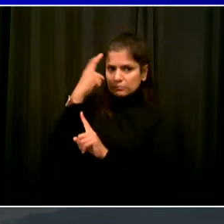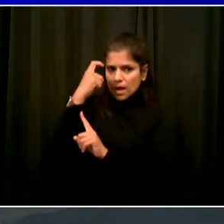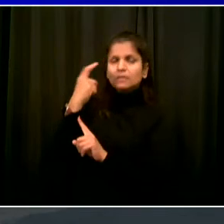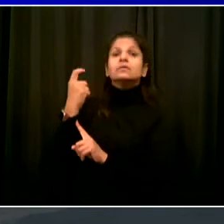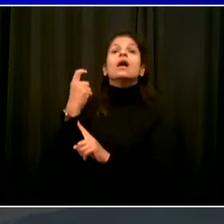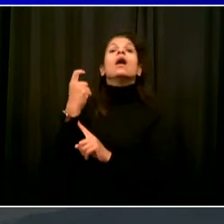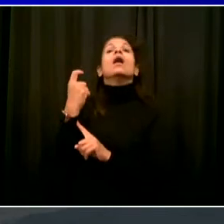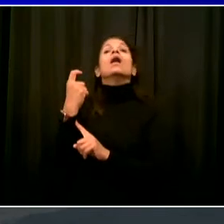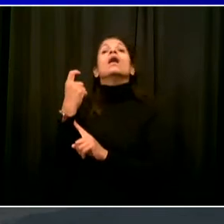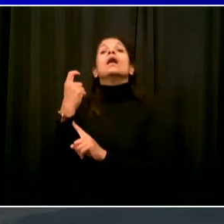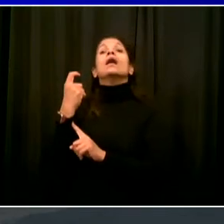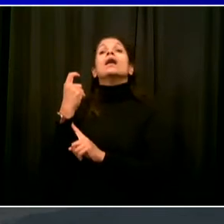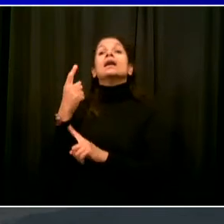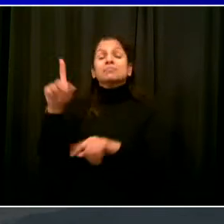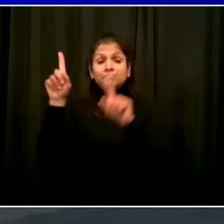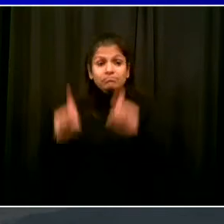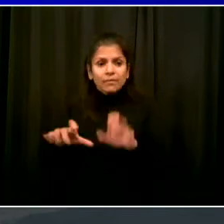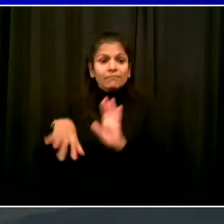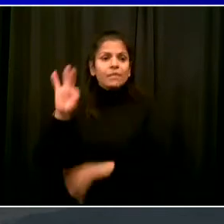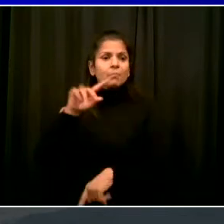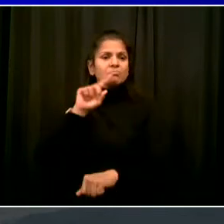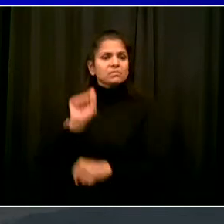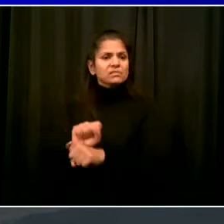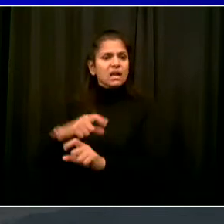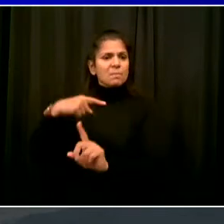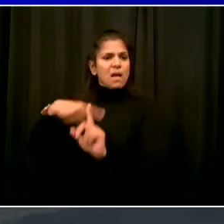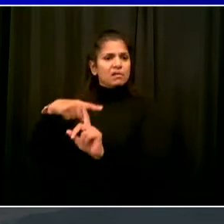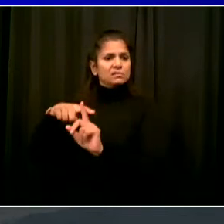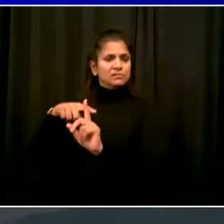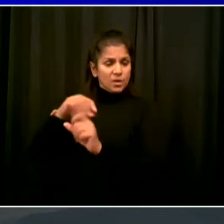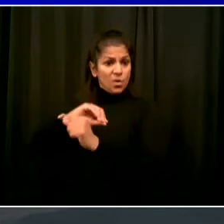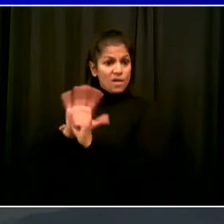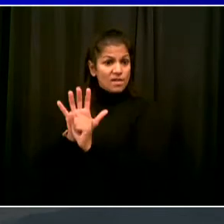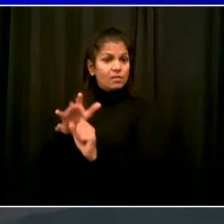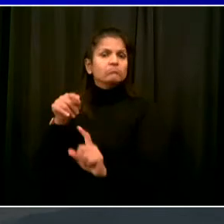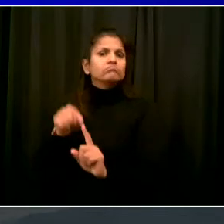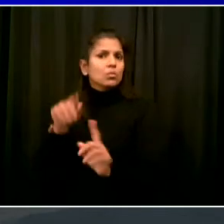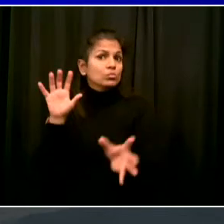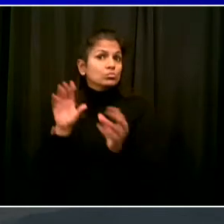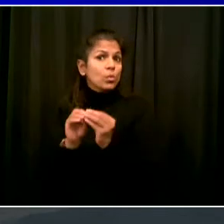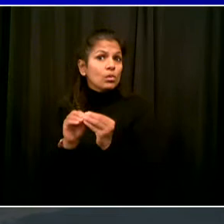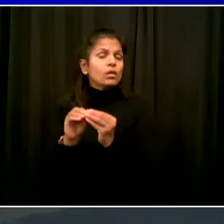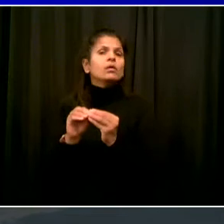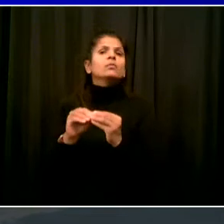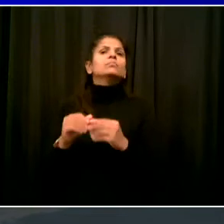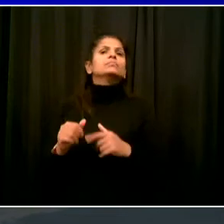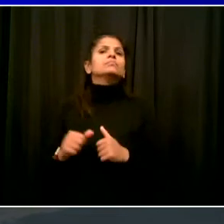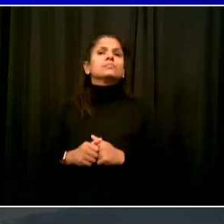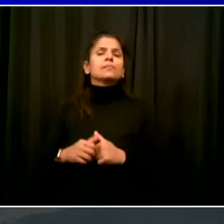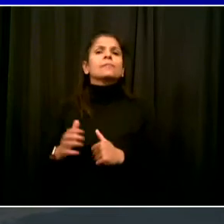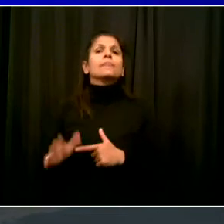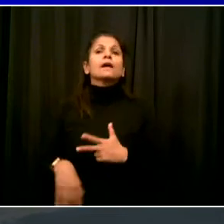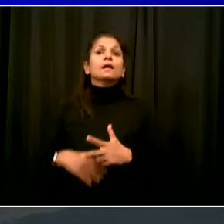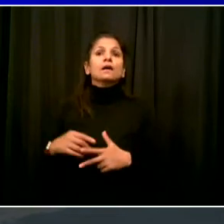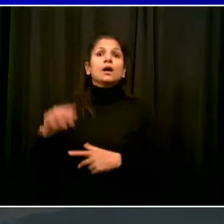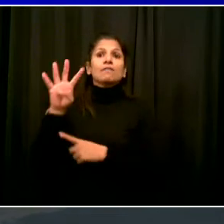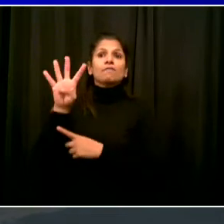THRESHOLD, 200 PATIENTS. TODAY'S REPORTED, 113 WITH A